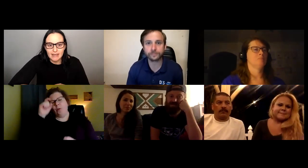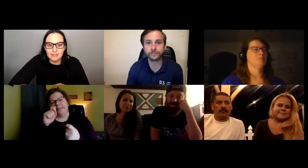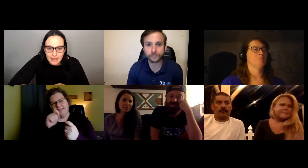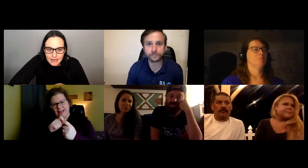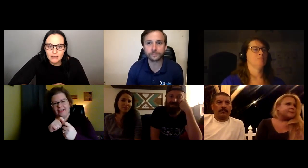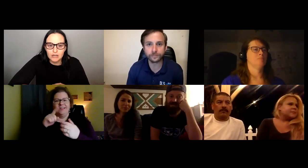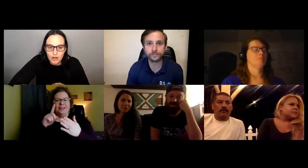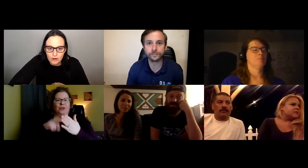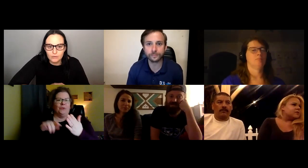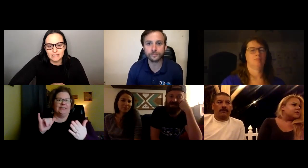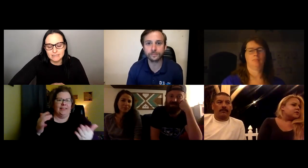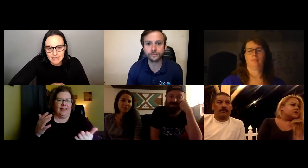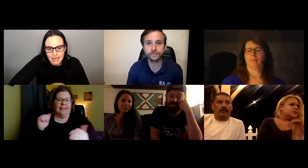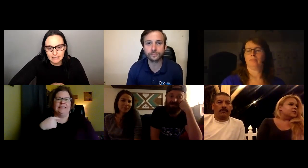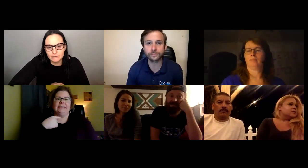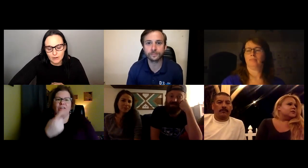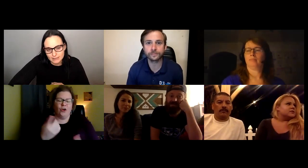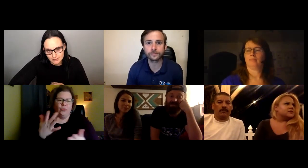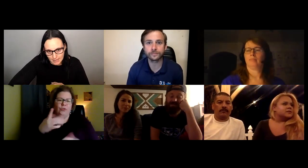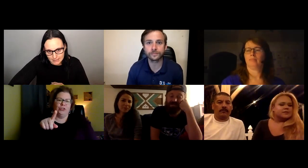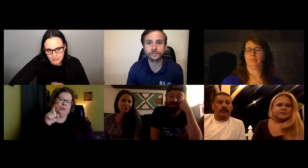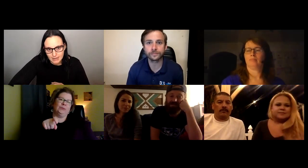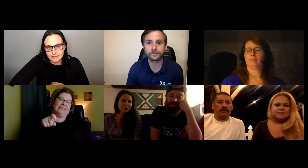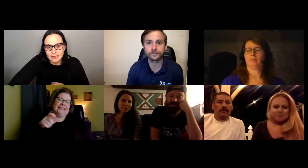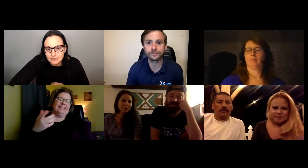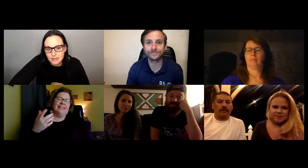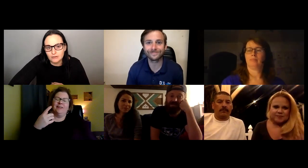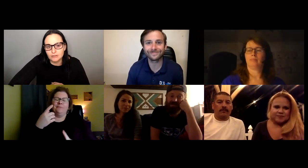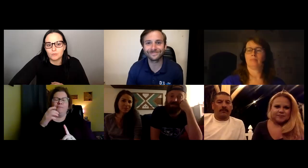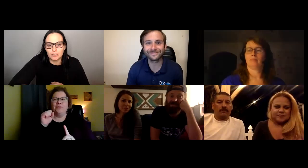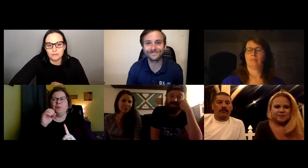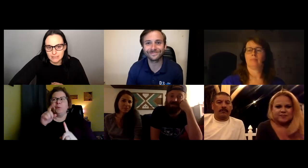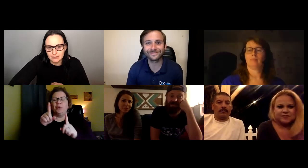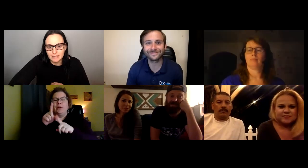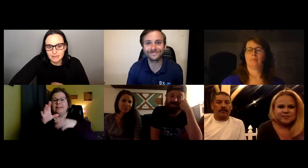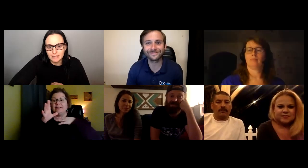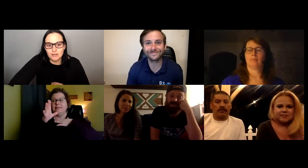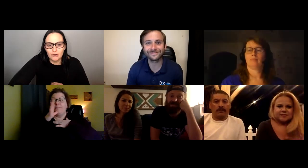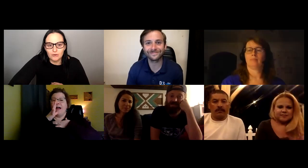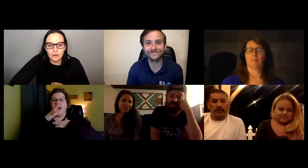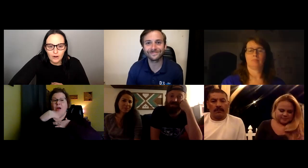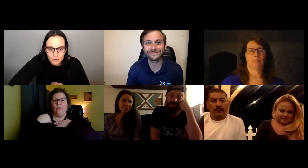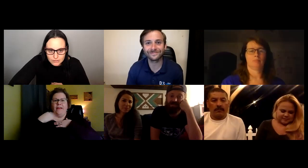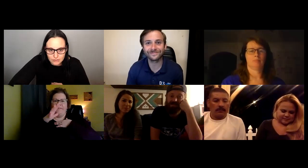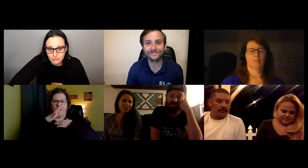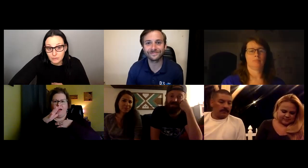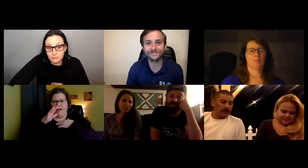they know exactly what it's like they can tell you what you need so also